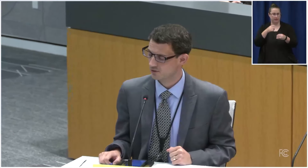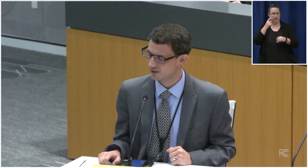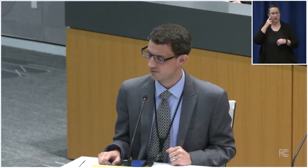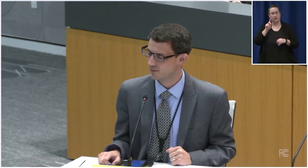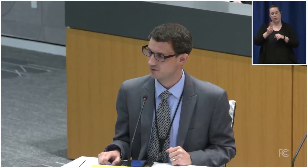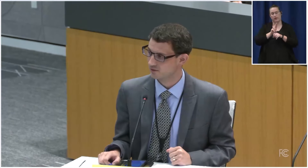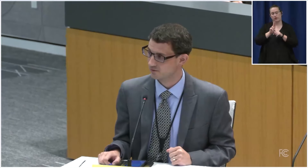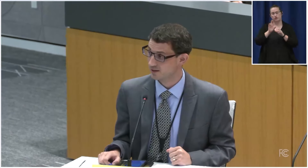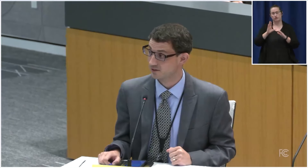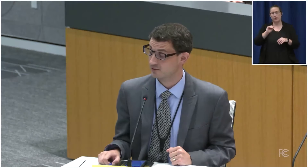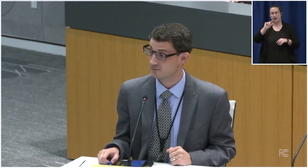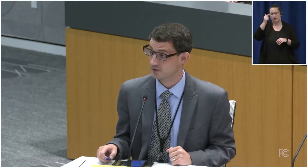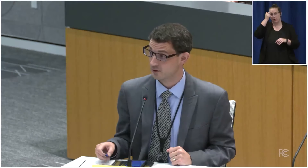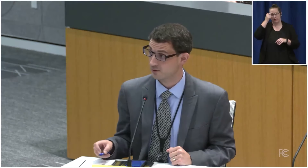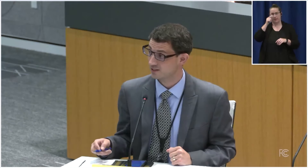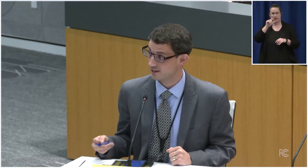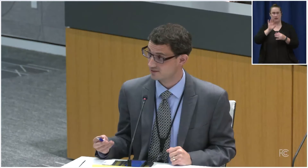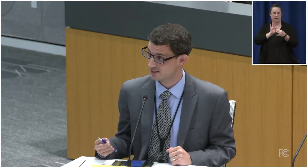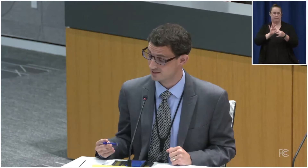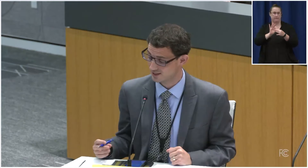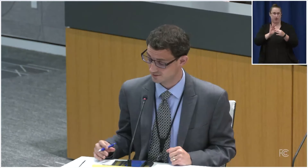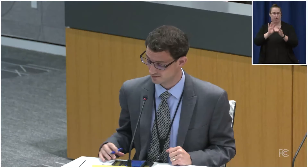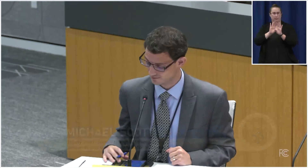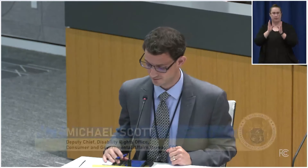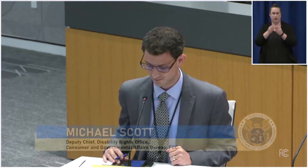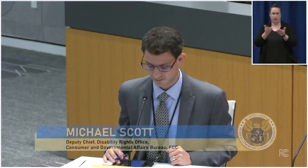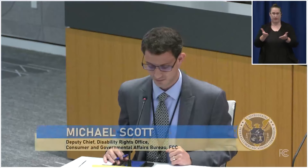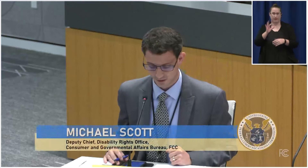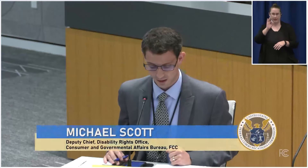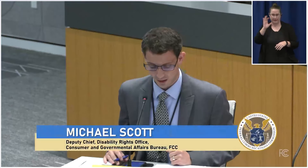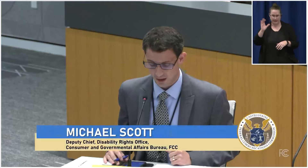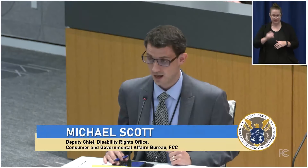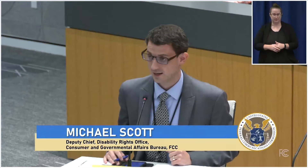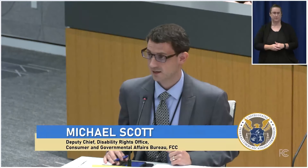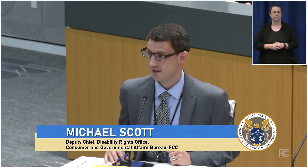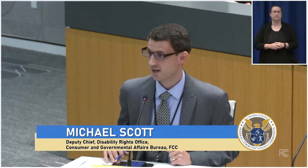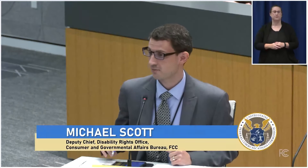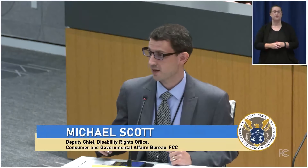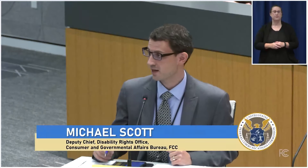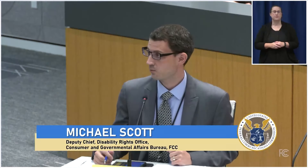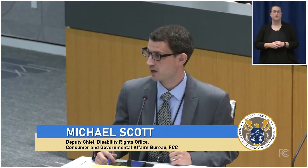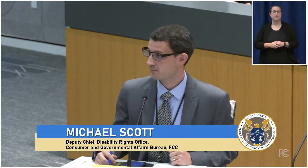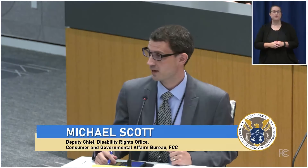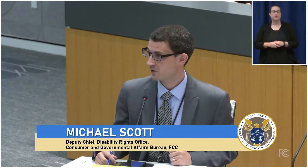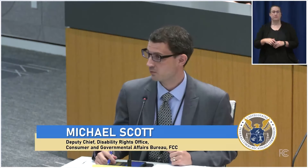I AM THE DEPUTY DIVISION CHIEF IN THE DISABILITY RIGHTS OFFICE IN THE CONSUMER AND GOVERNMENT